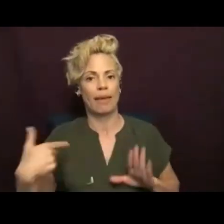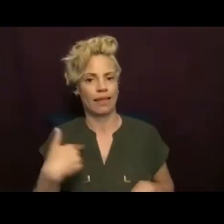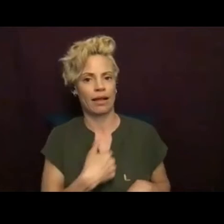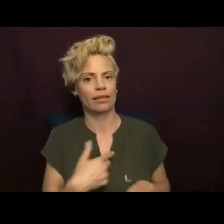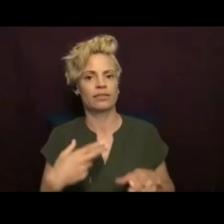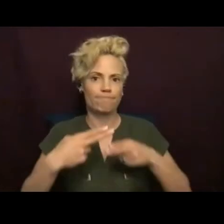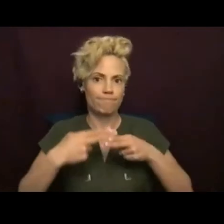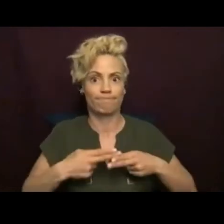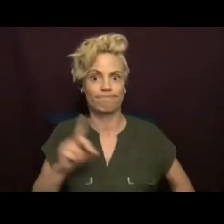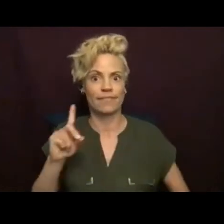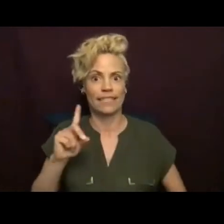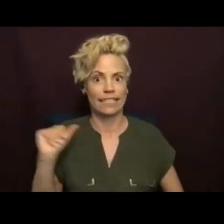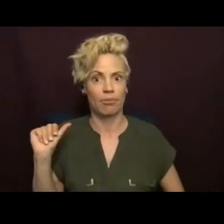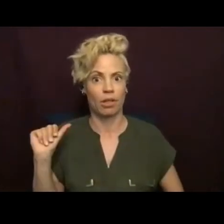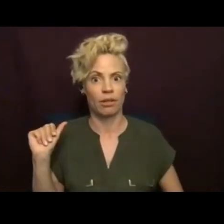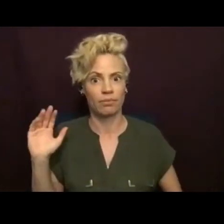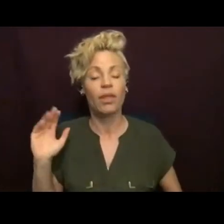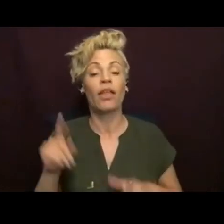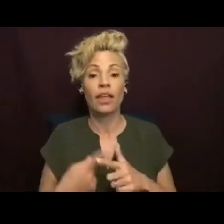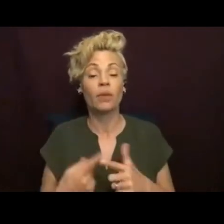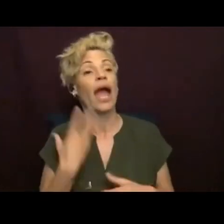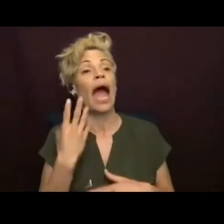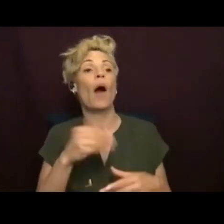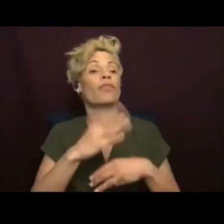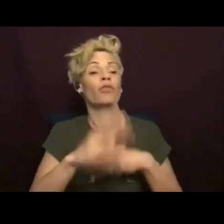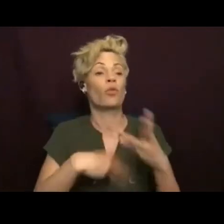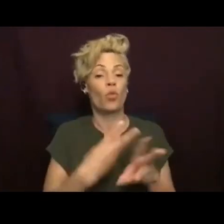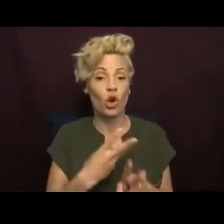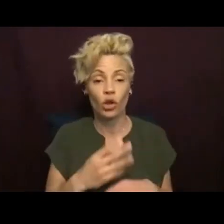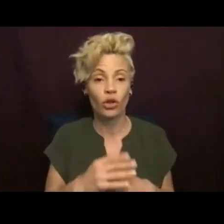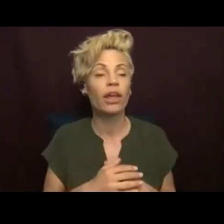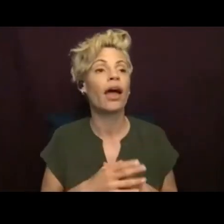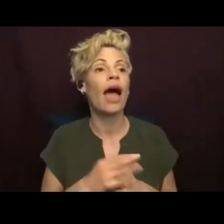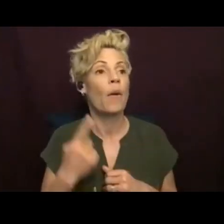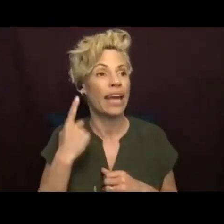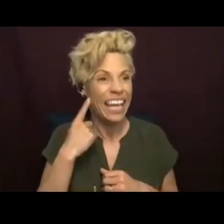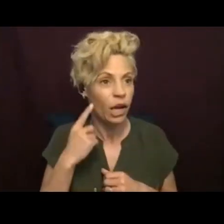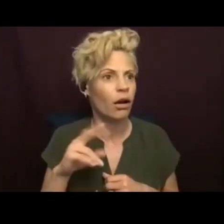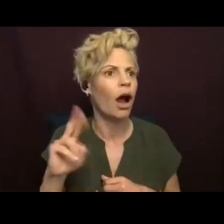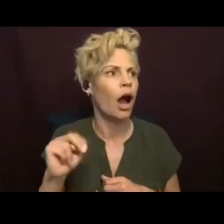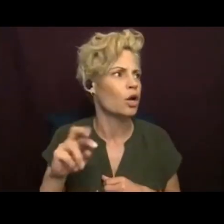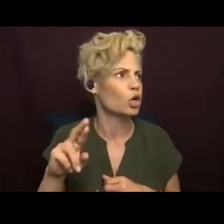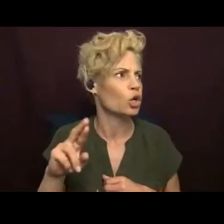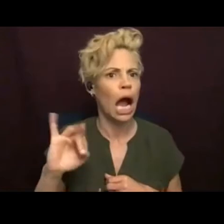Then we're going out into the world and we're being told, "Underlying conditions, underlying conditions.